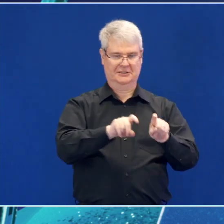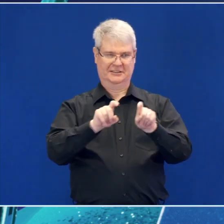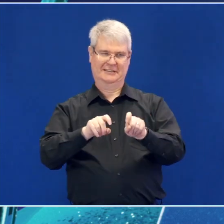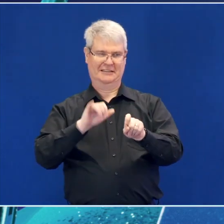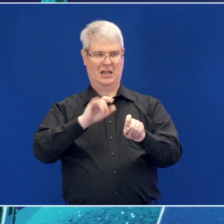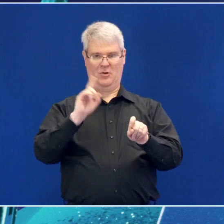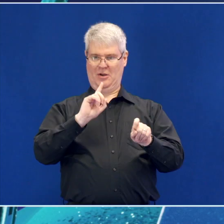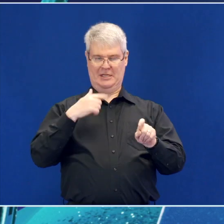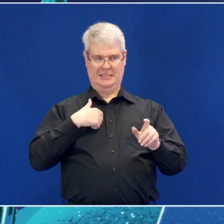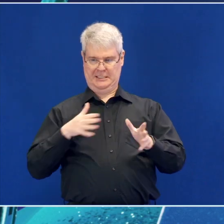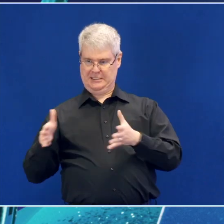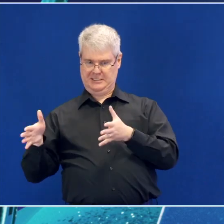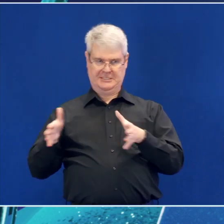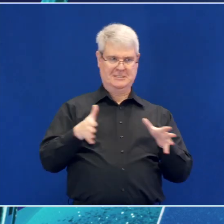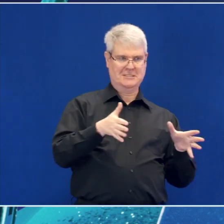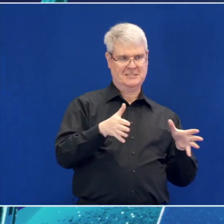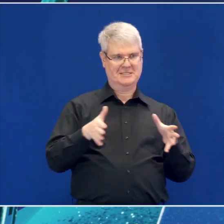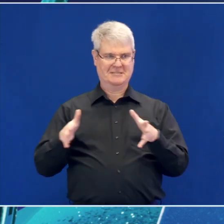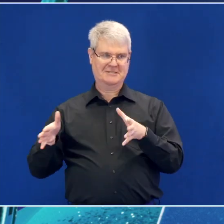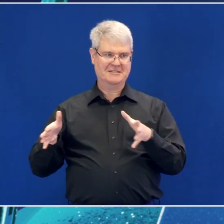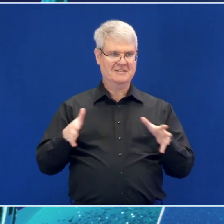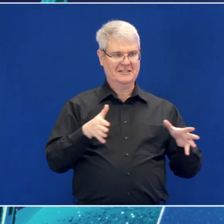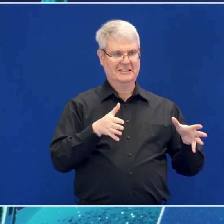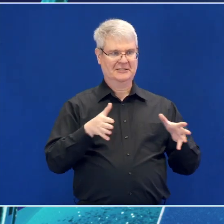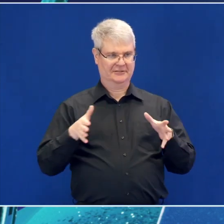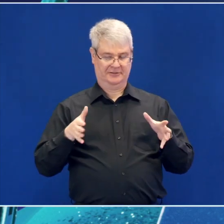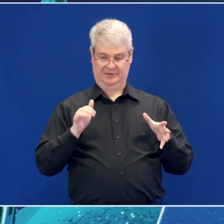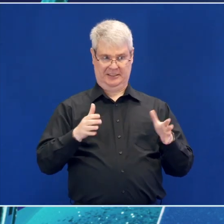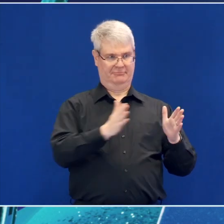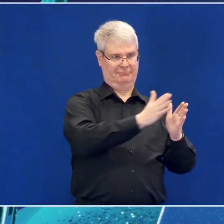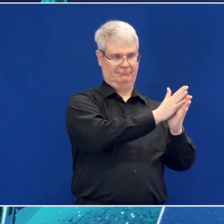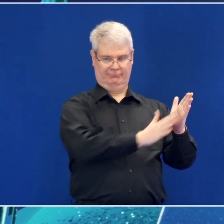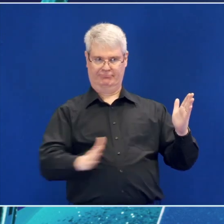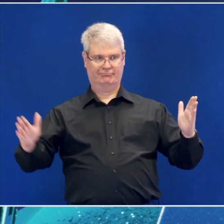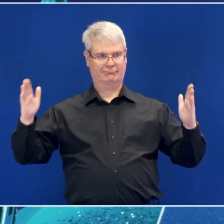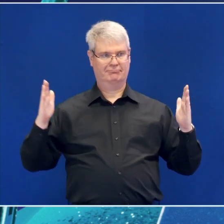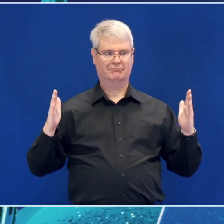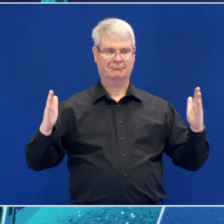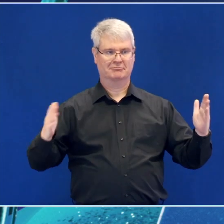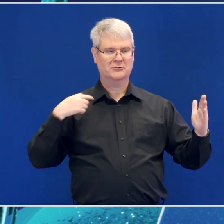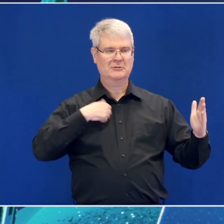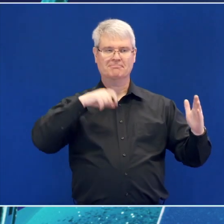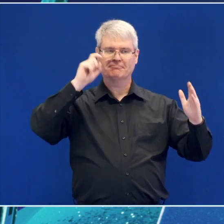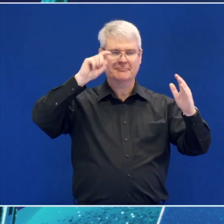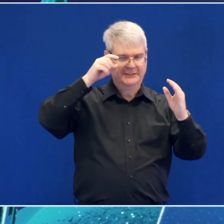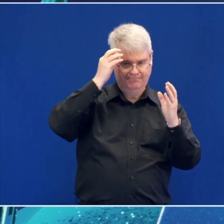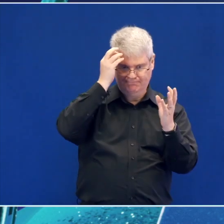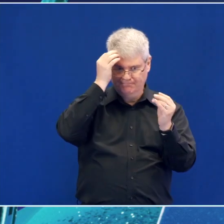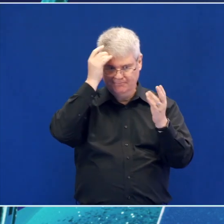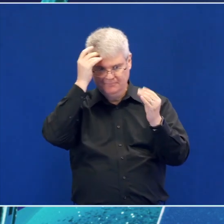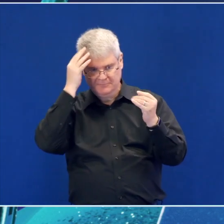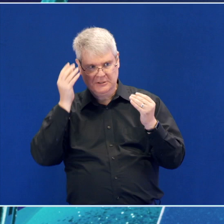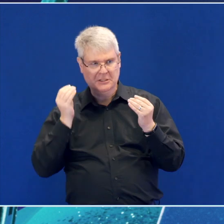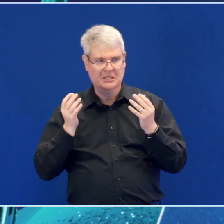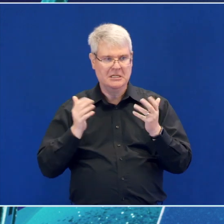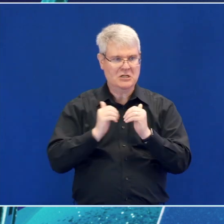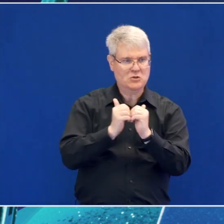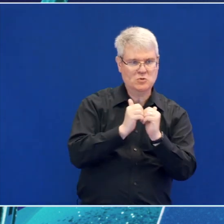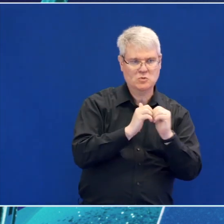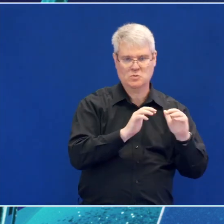and the sort of approach that we should be thinking about. Yeah, I love that. I'm curious just kind of for the audience